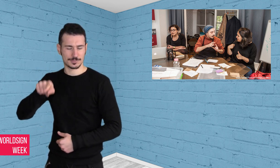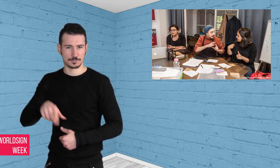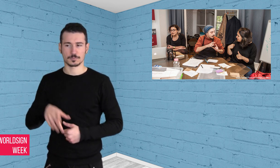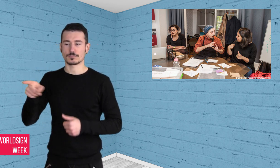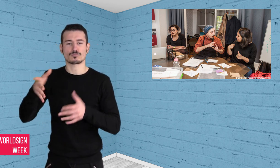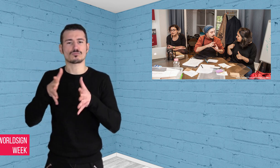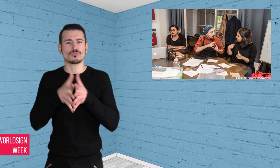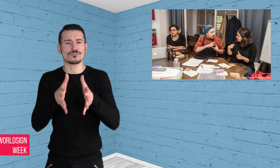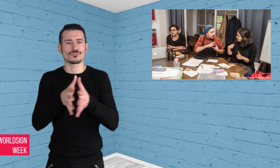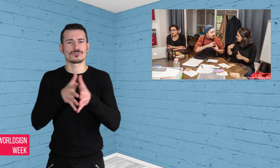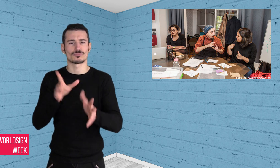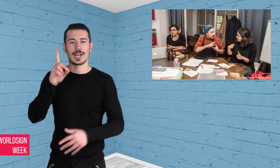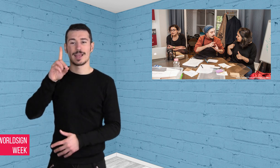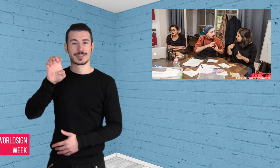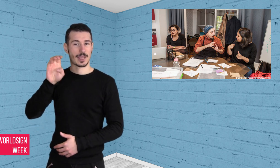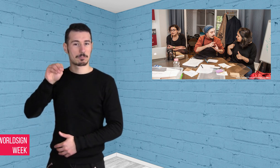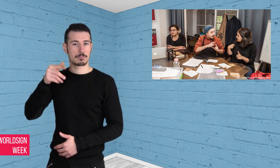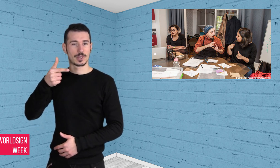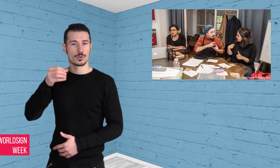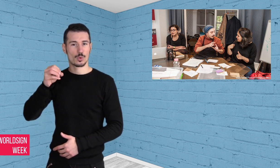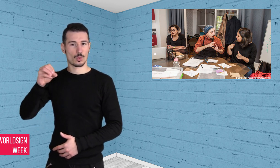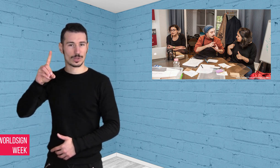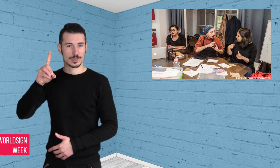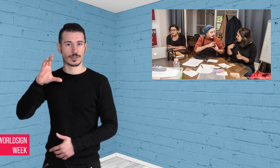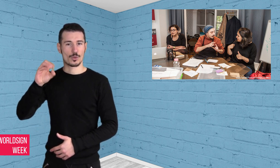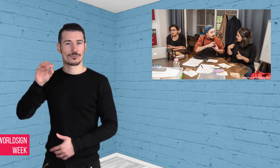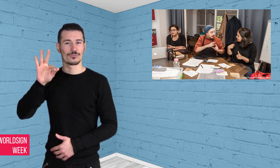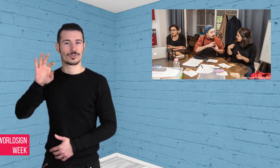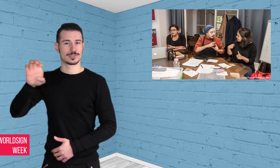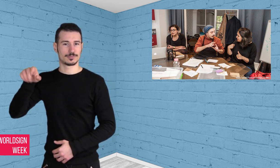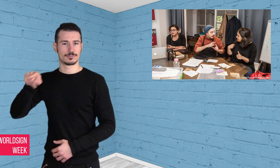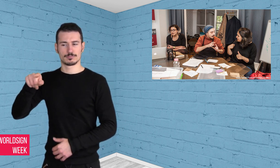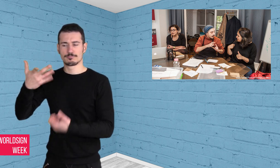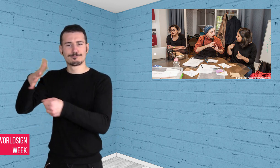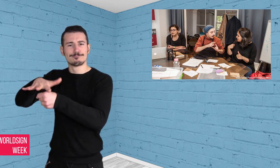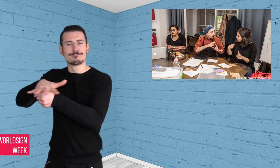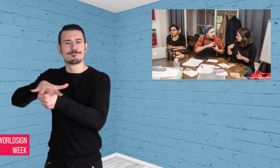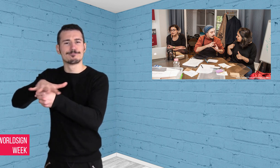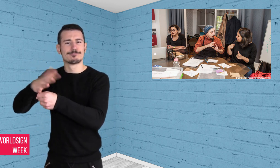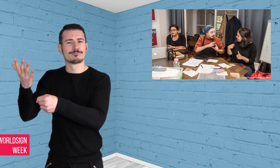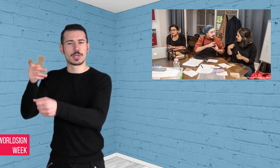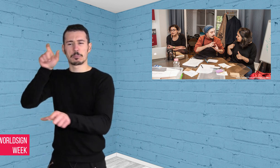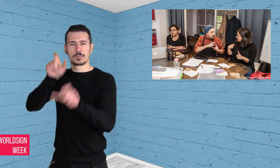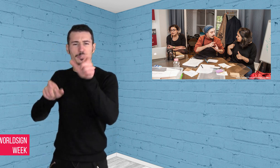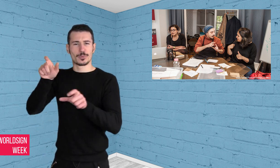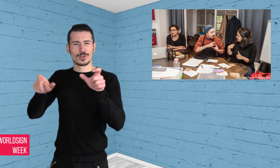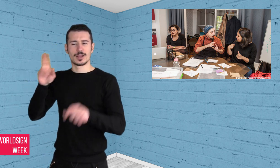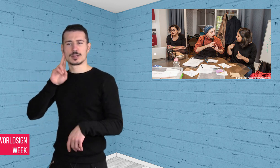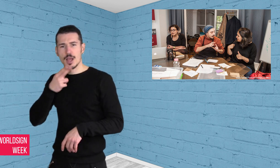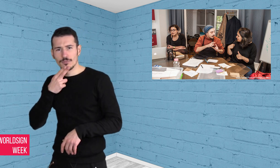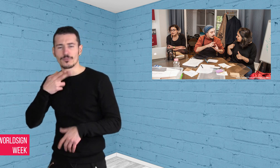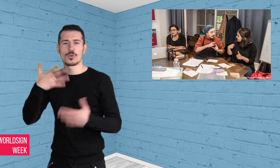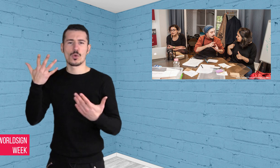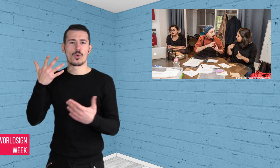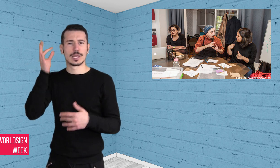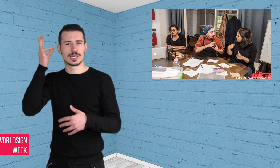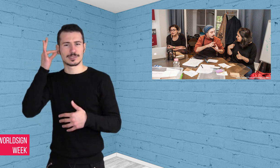where people with or without hearing disabilities can come and interact with each